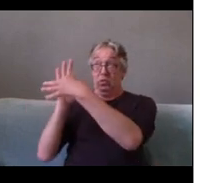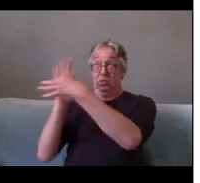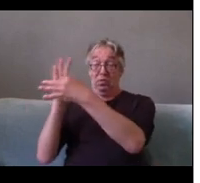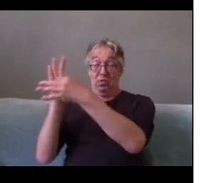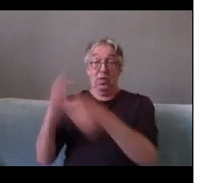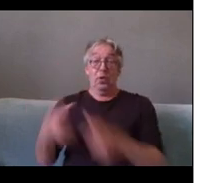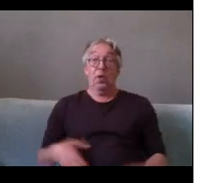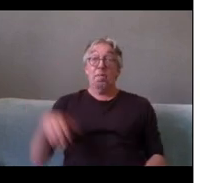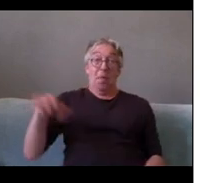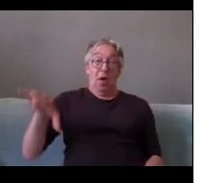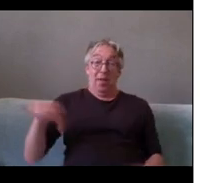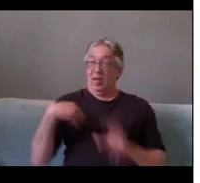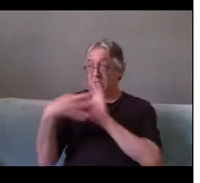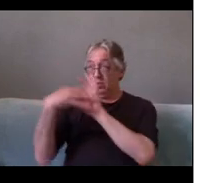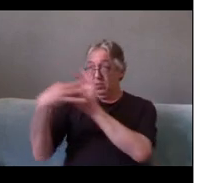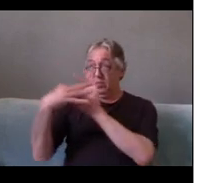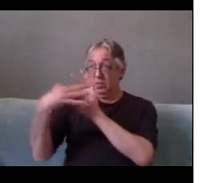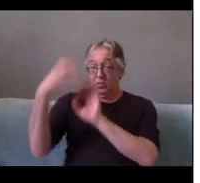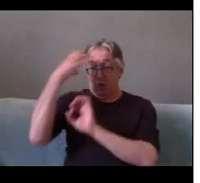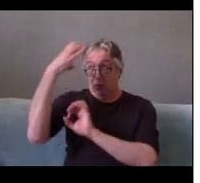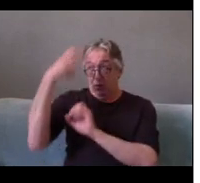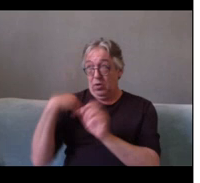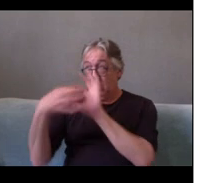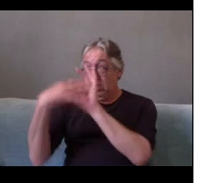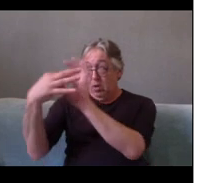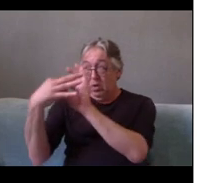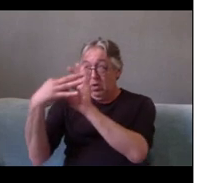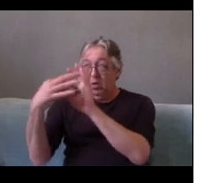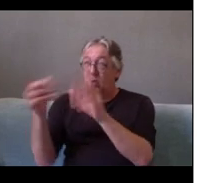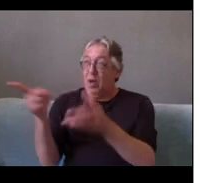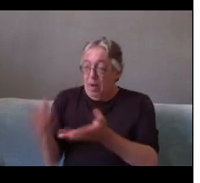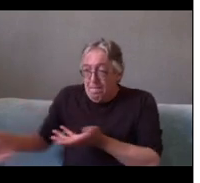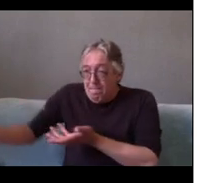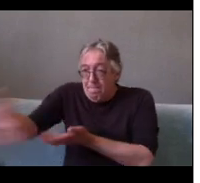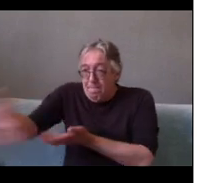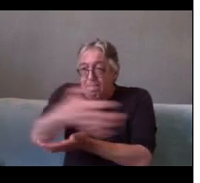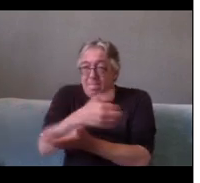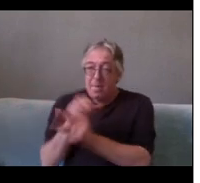and inclusive data collection and monitoring related to employment.